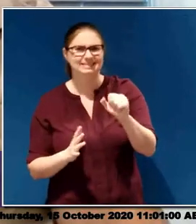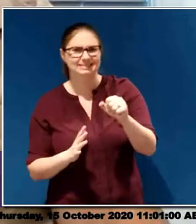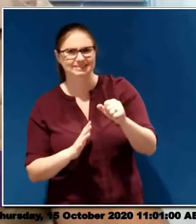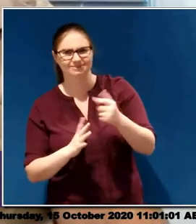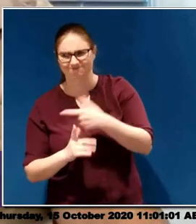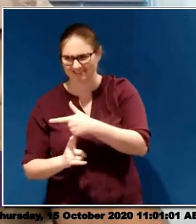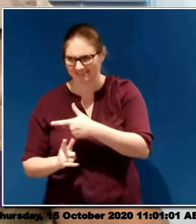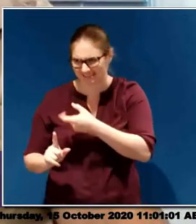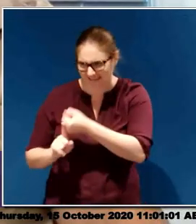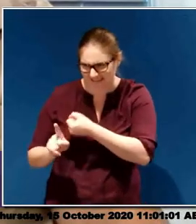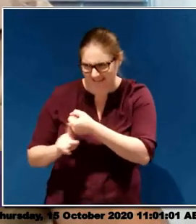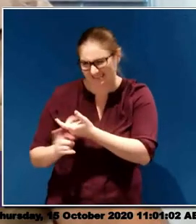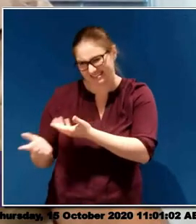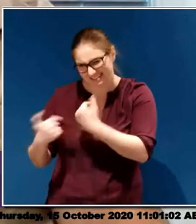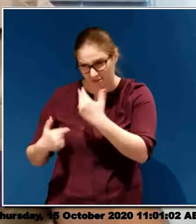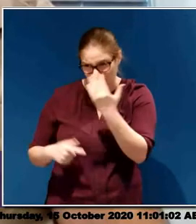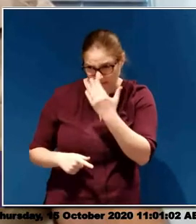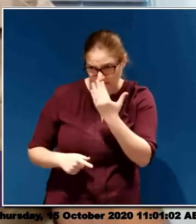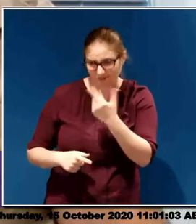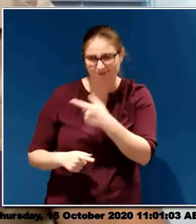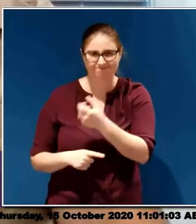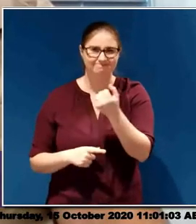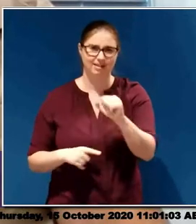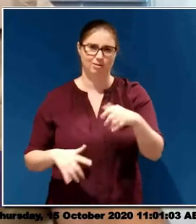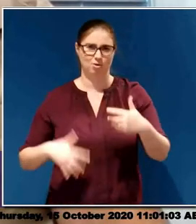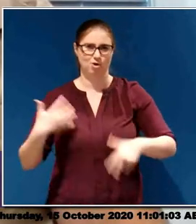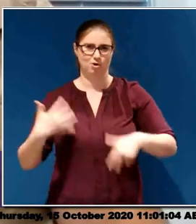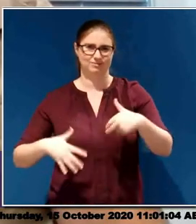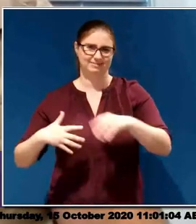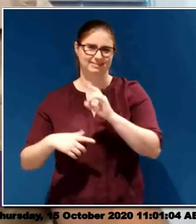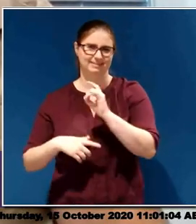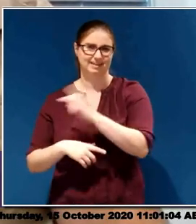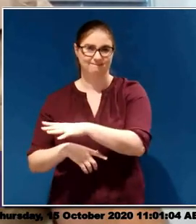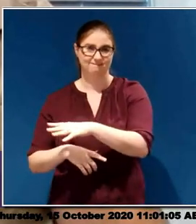He still self-harmed a lot, he broke his hand that year, he broke his foot that year.